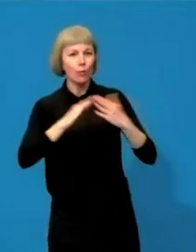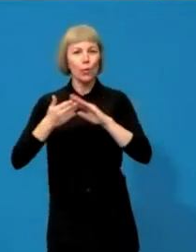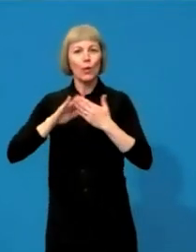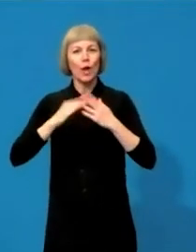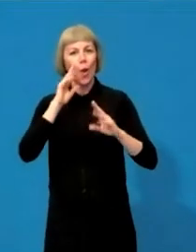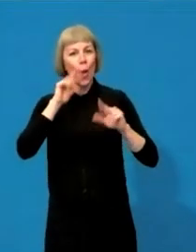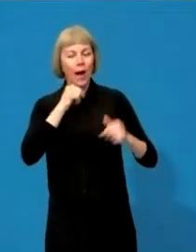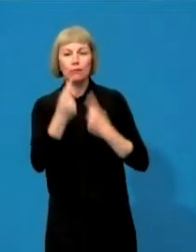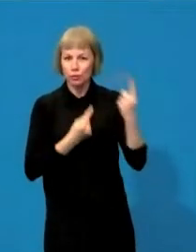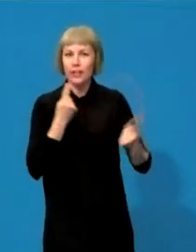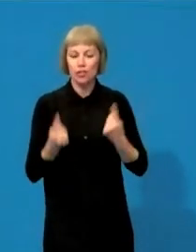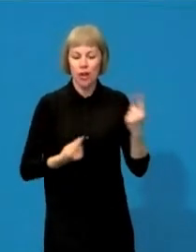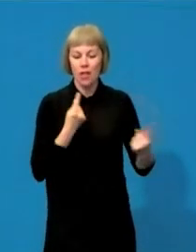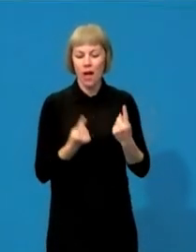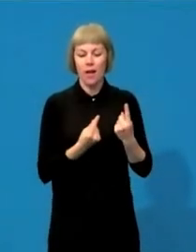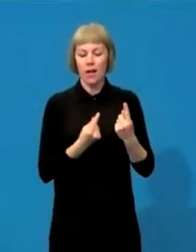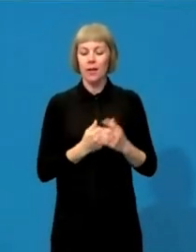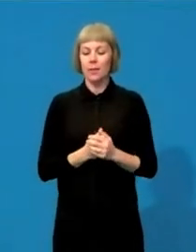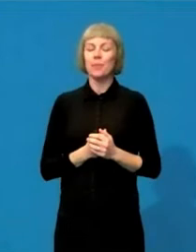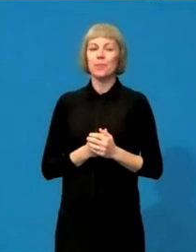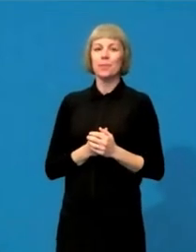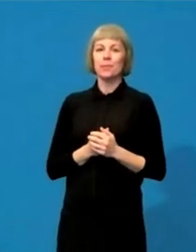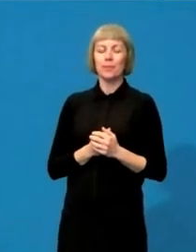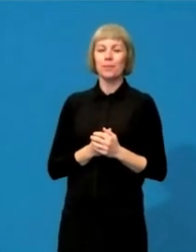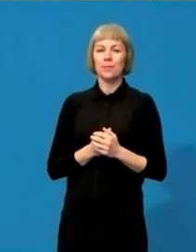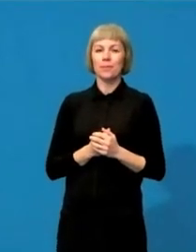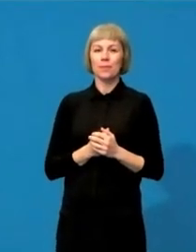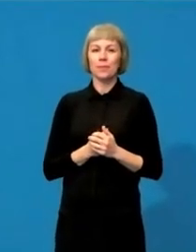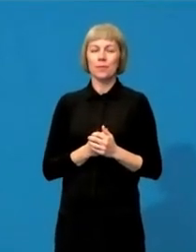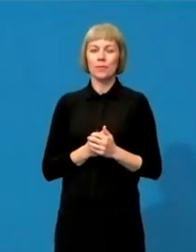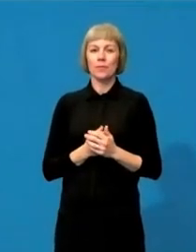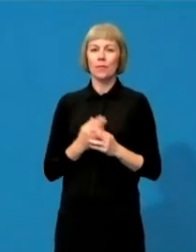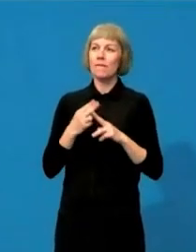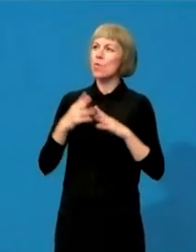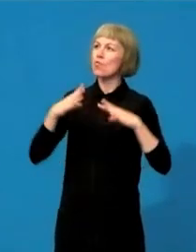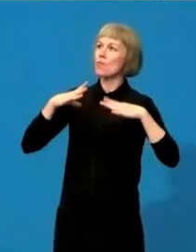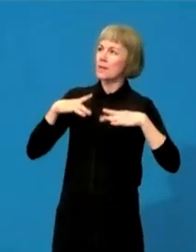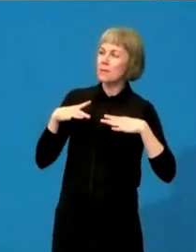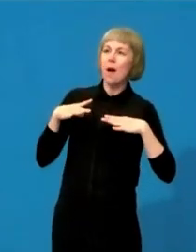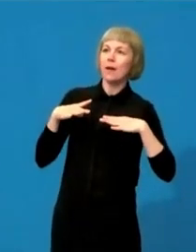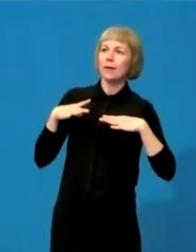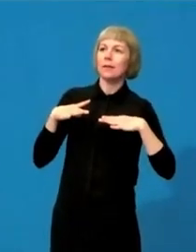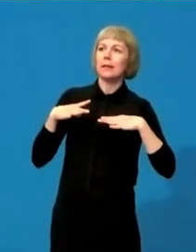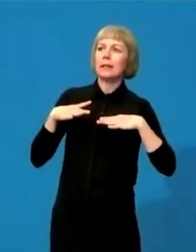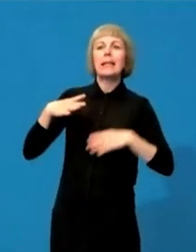But in - in the context of respite and support, the difference of having people from